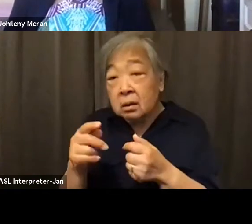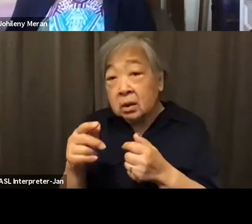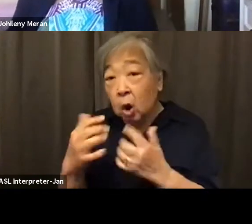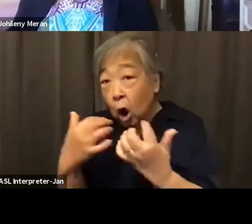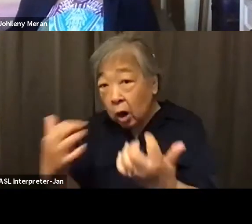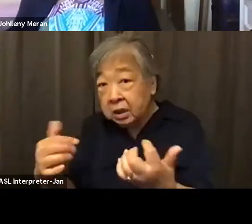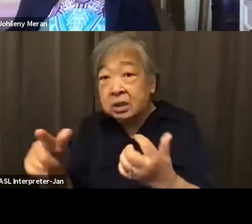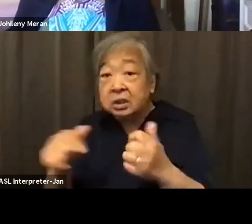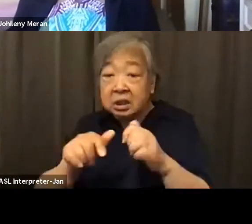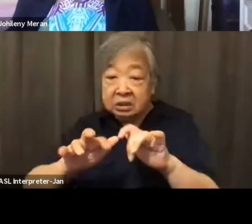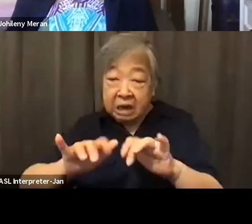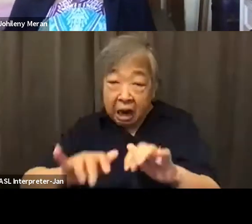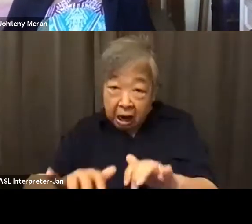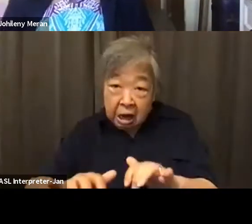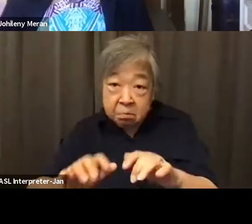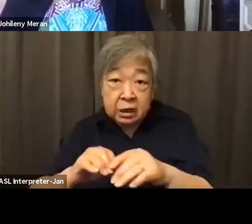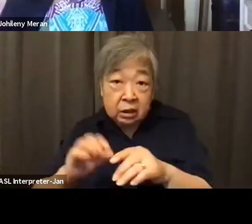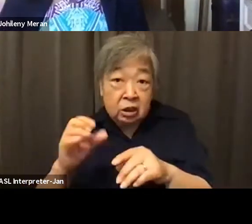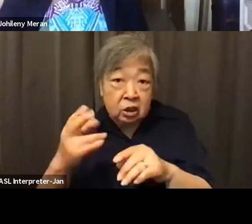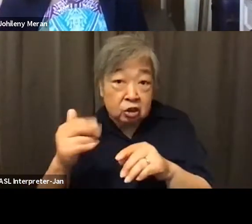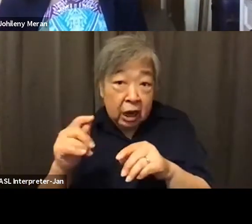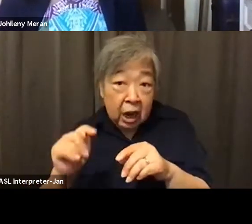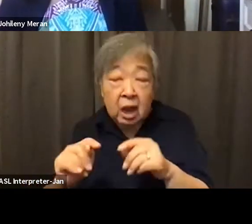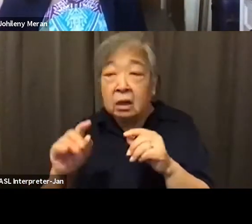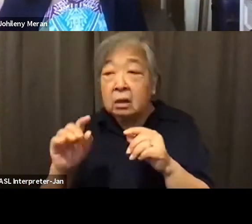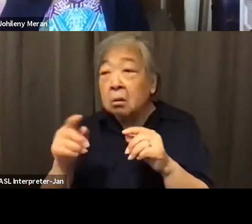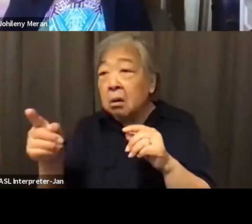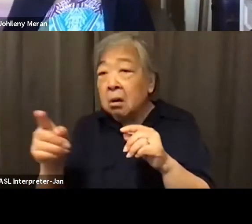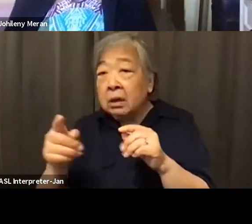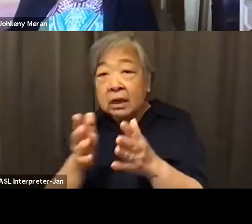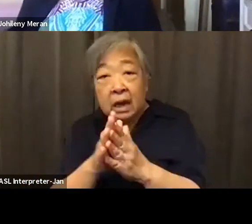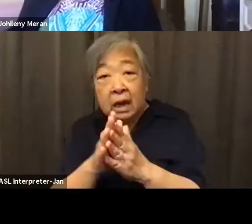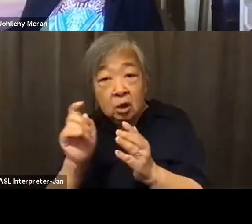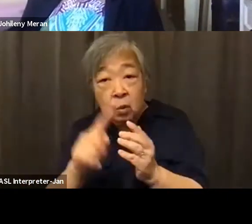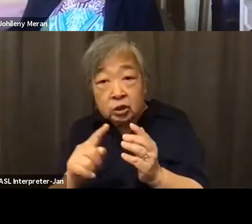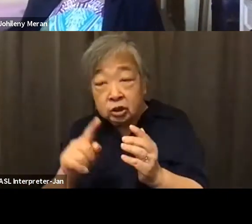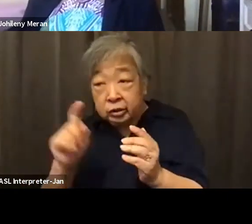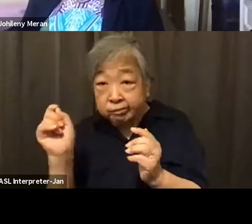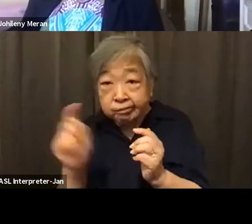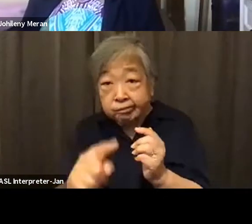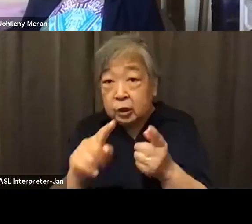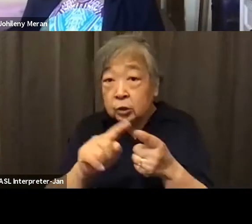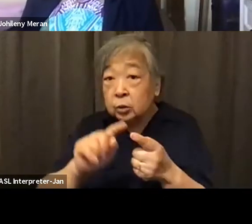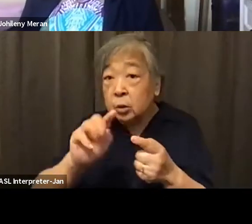You could direct your questions specifically to a MIUSA staff person such as Johileny or